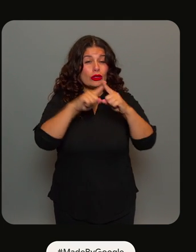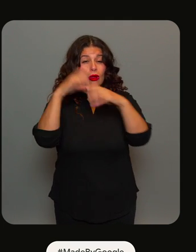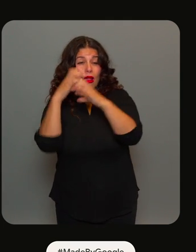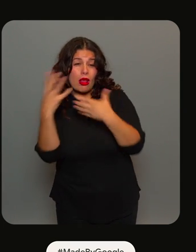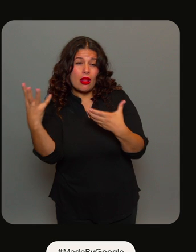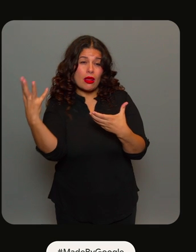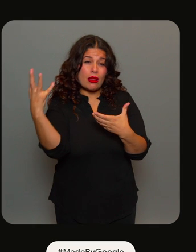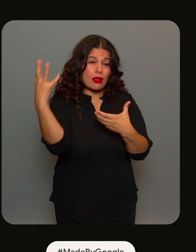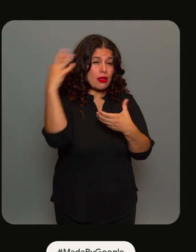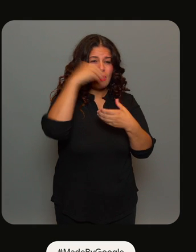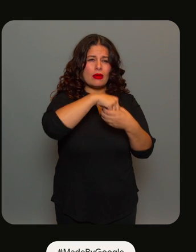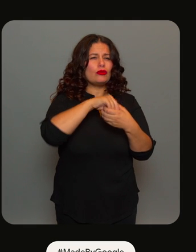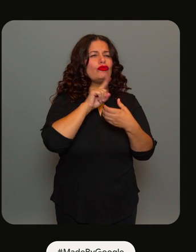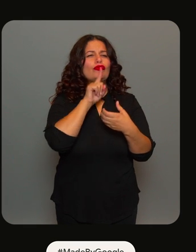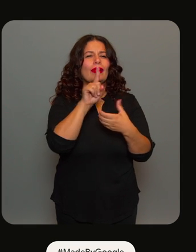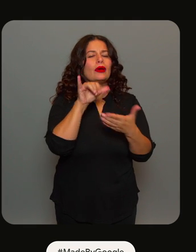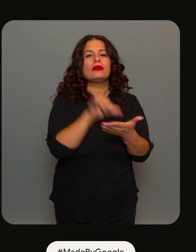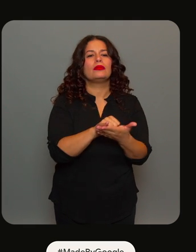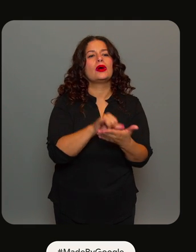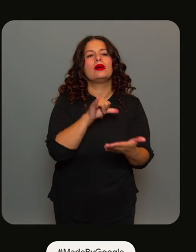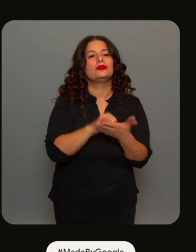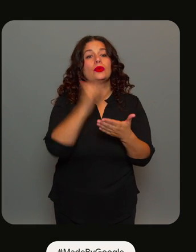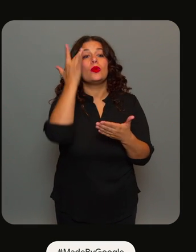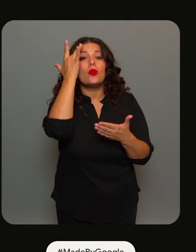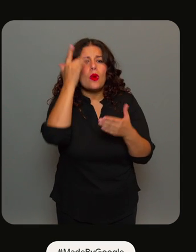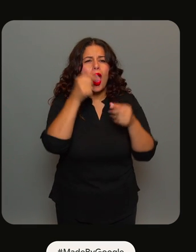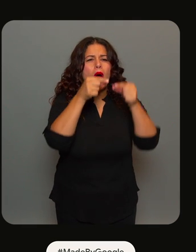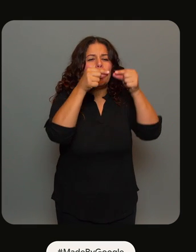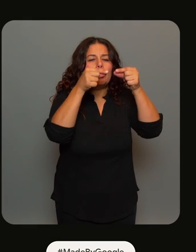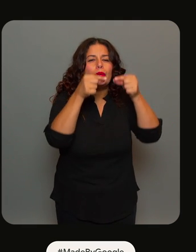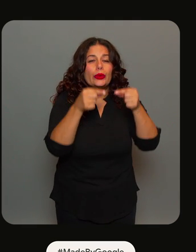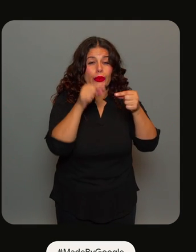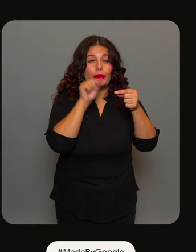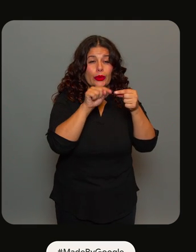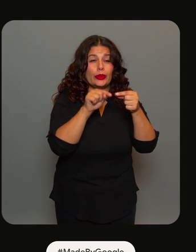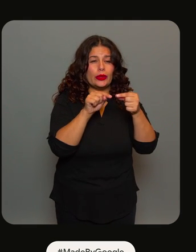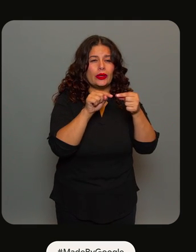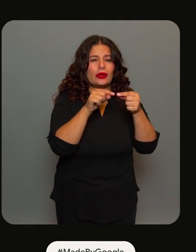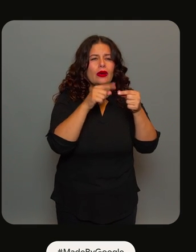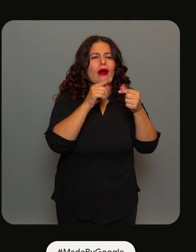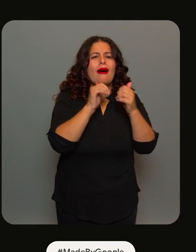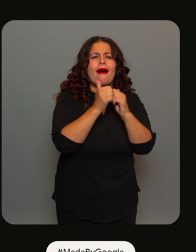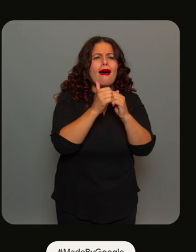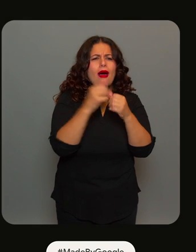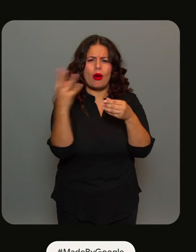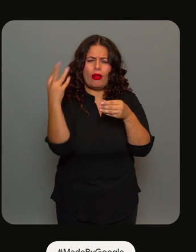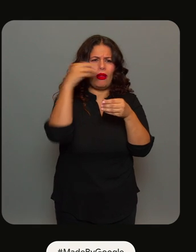smartphone hasn't been possible. It was a physics challenge of fitting large optics into just a